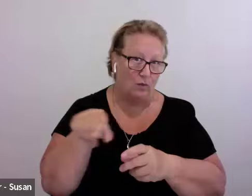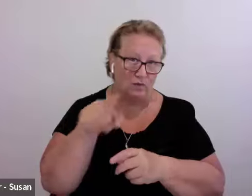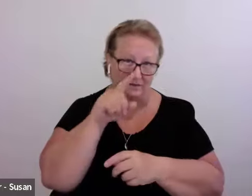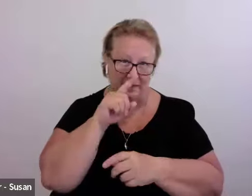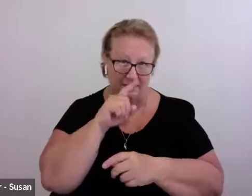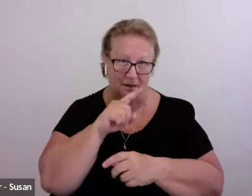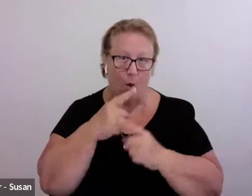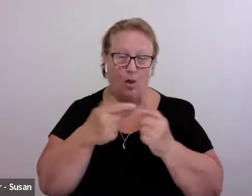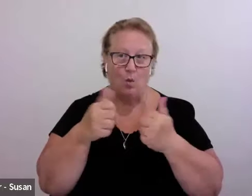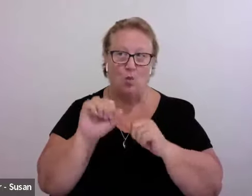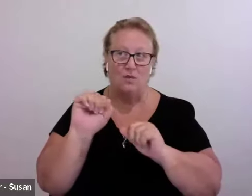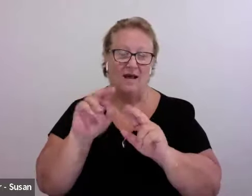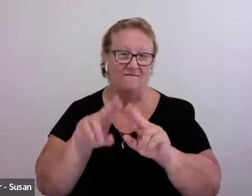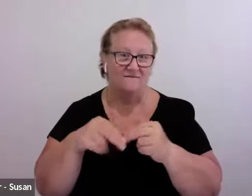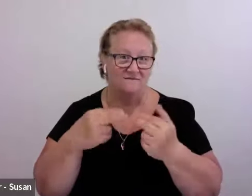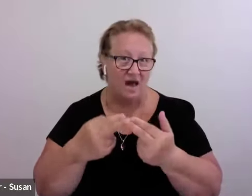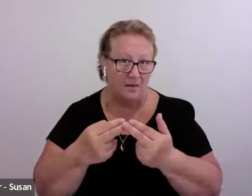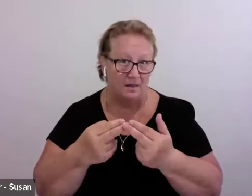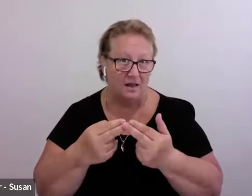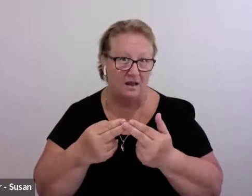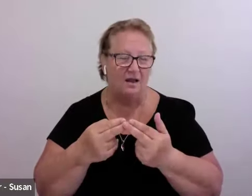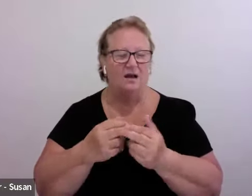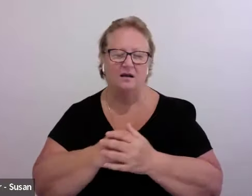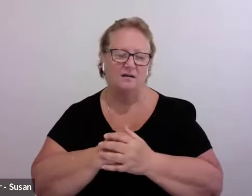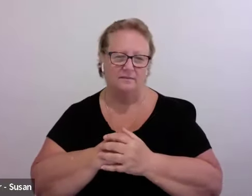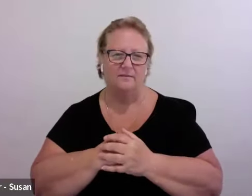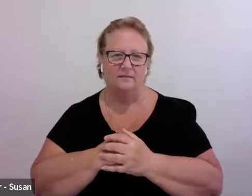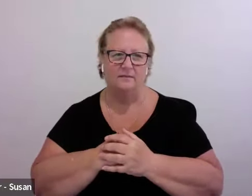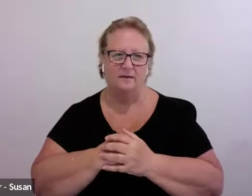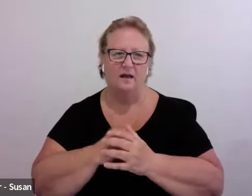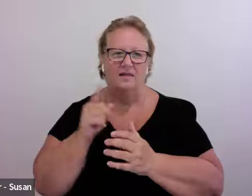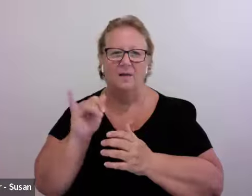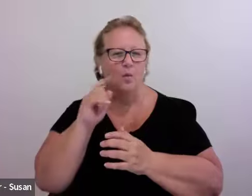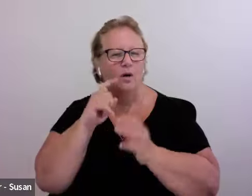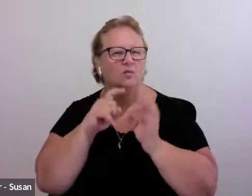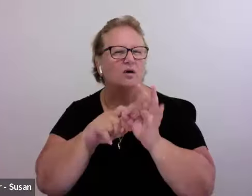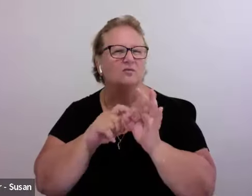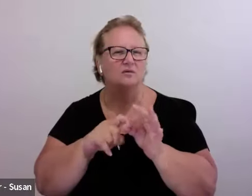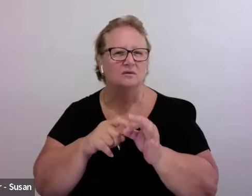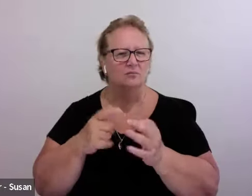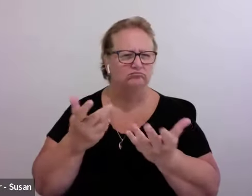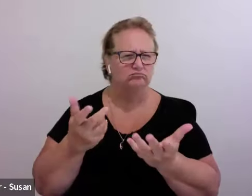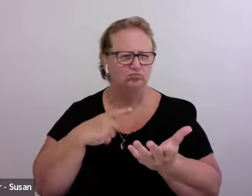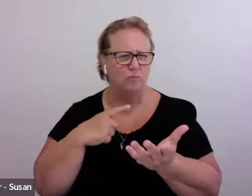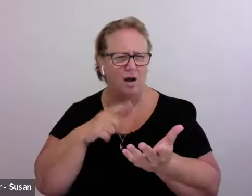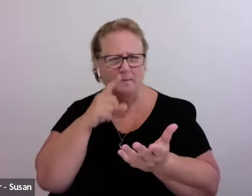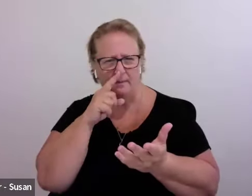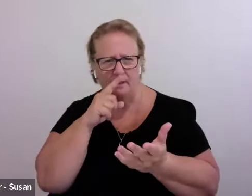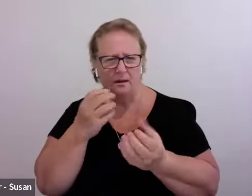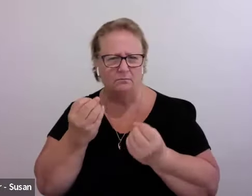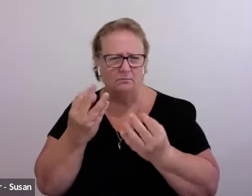was about people with disability that didn't include any people with disability and only used families or